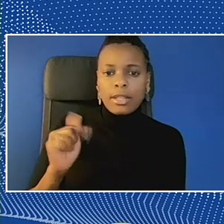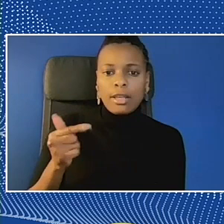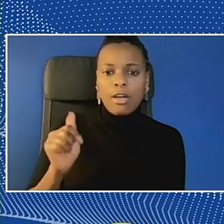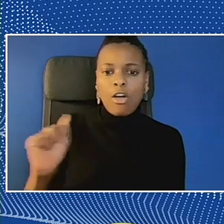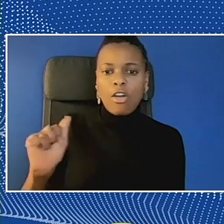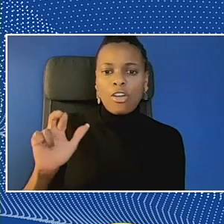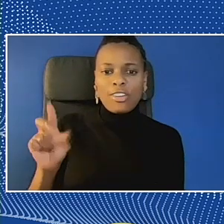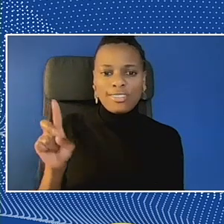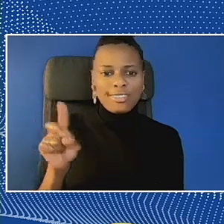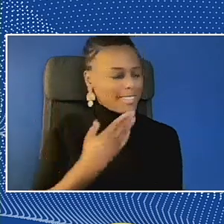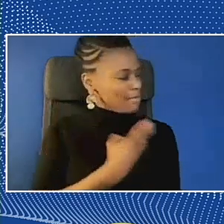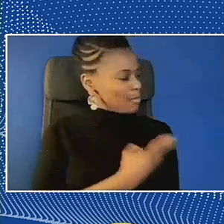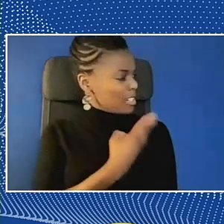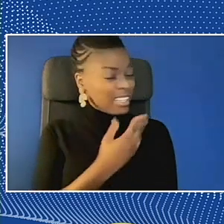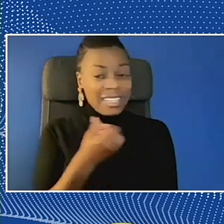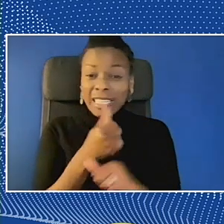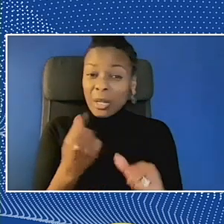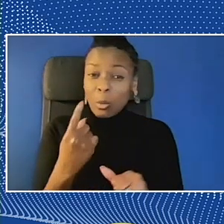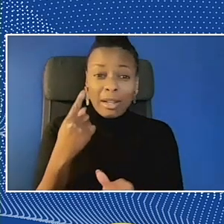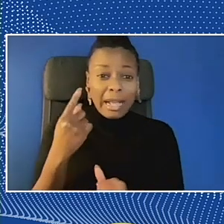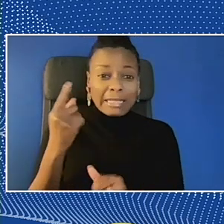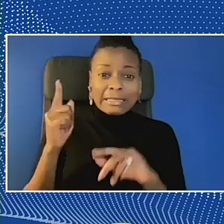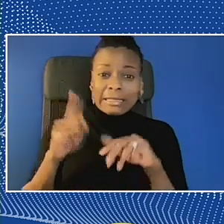else that I inadvertently skipped? And apologies for that, Melissa.